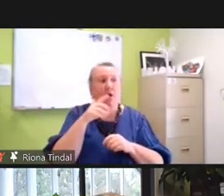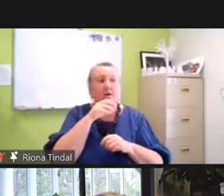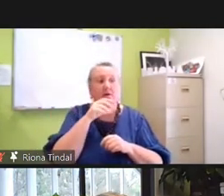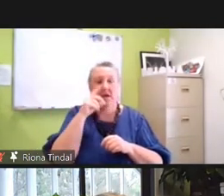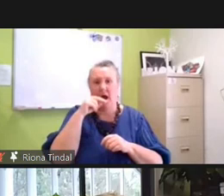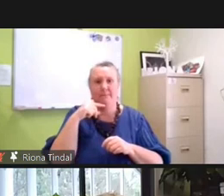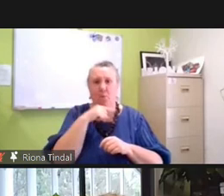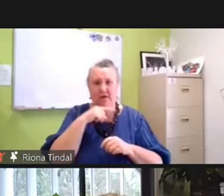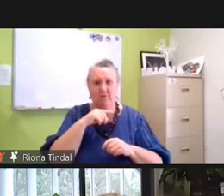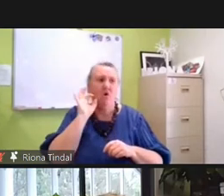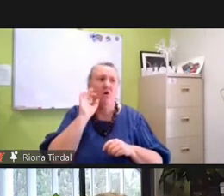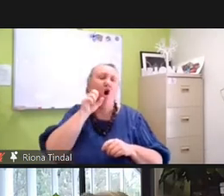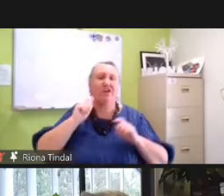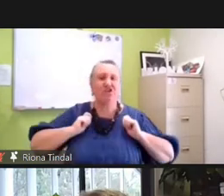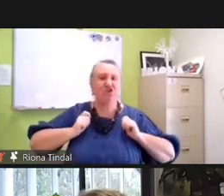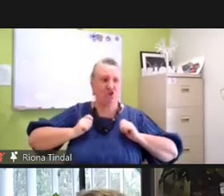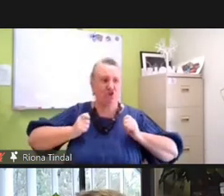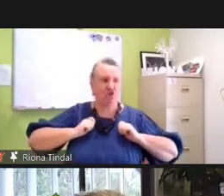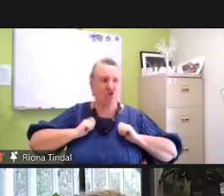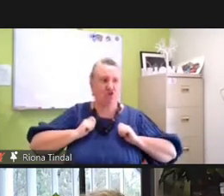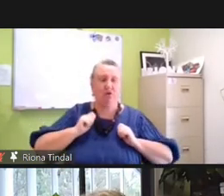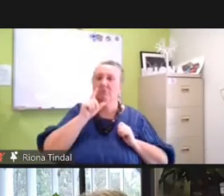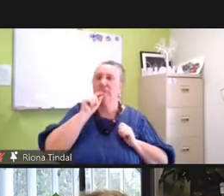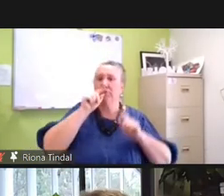There are two people in the first slide. It's a boy in an orange shirt,